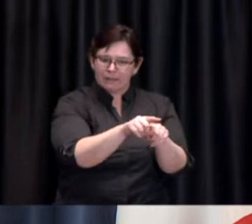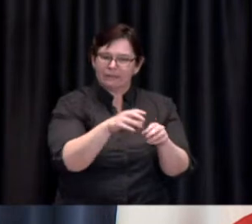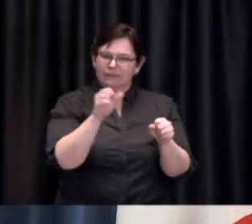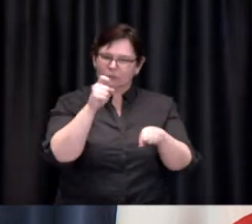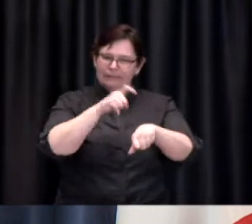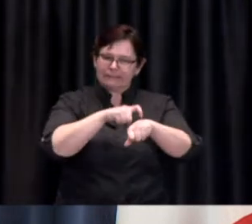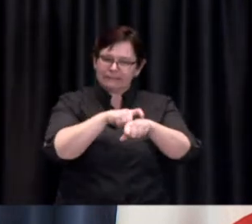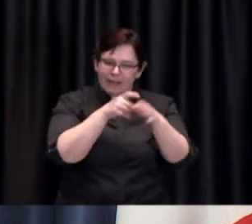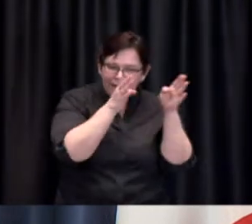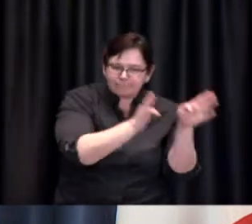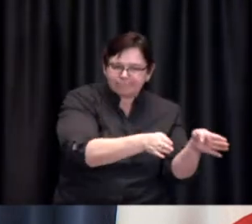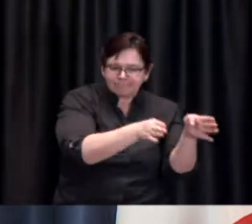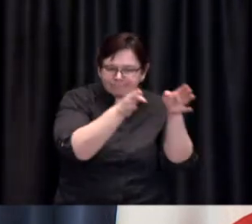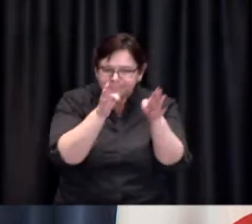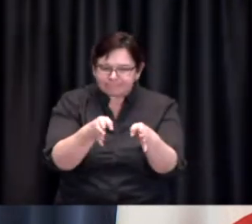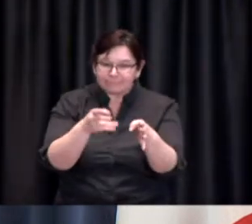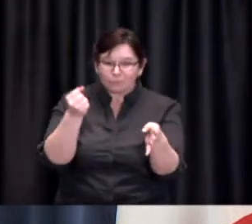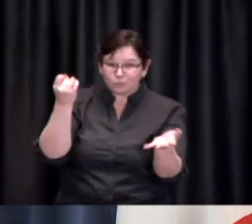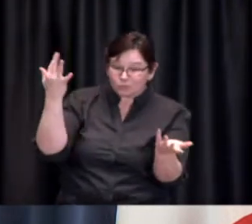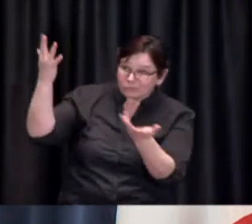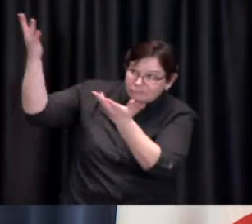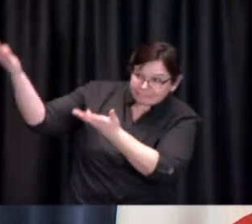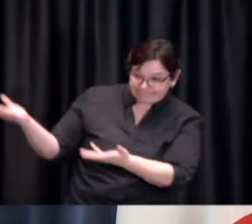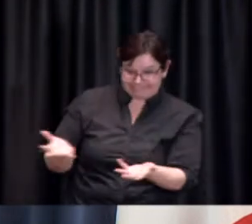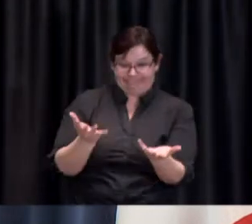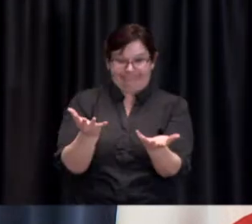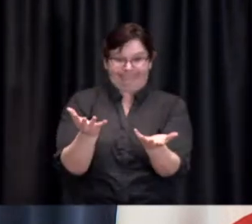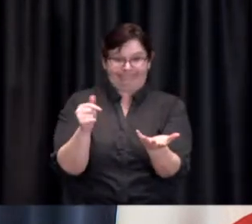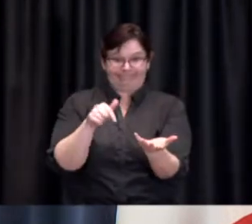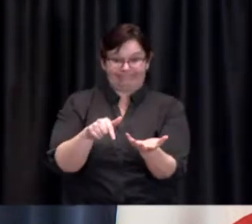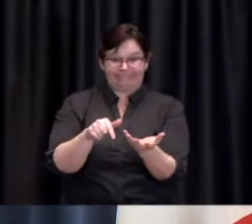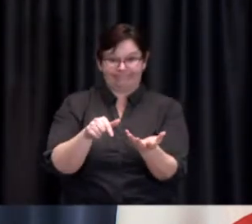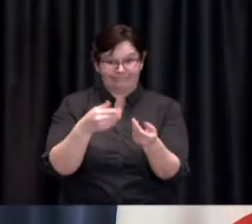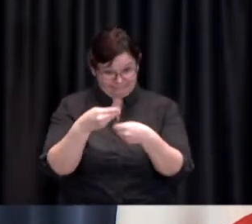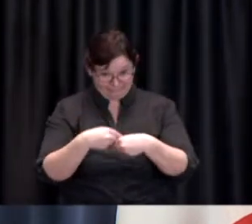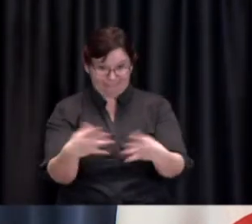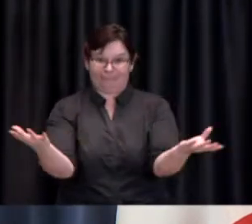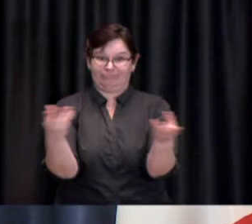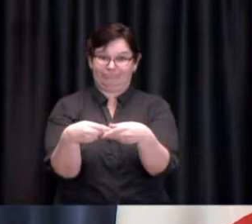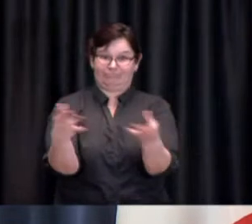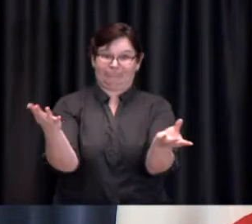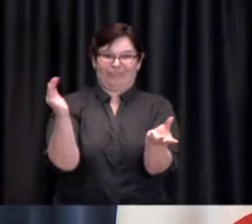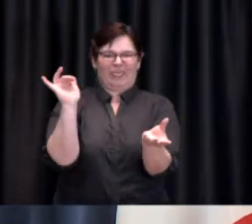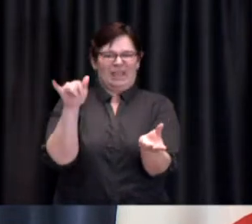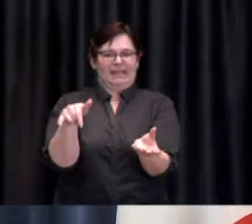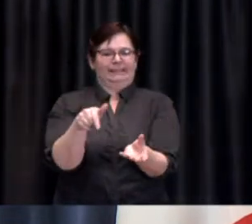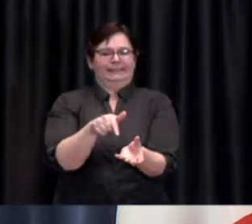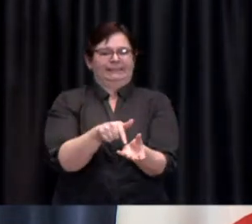becomes available and pending the nature of the conversations and and plans that happen uh with